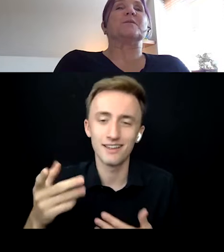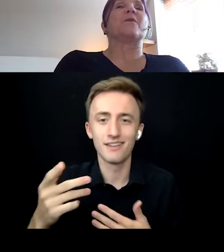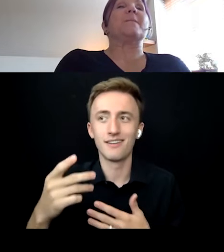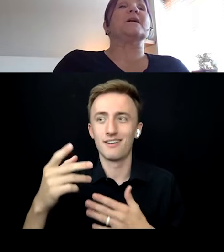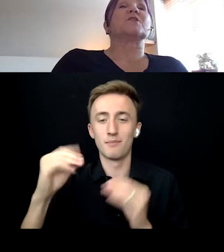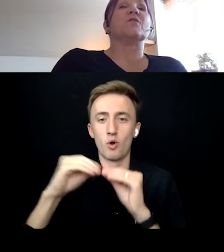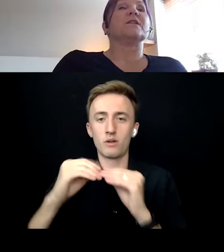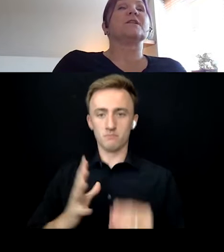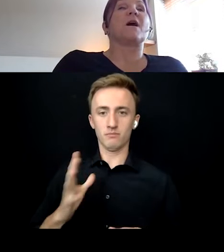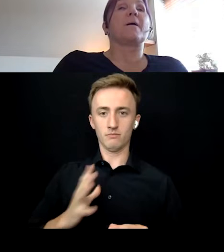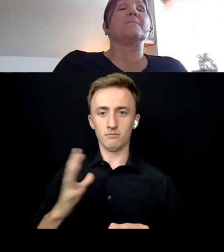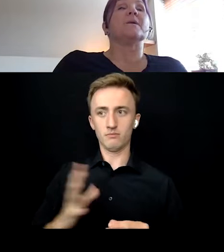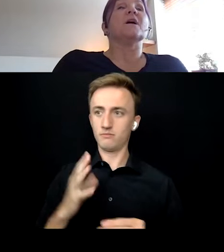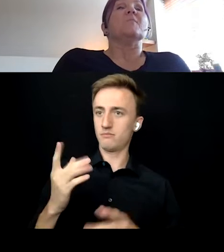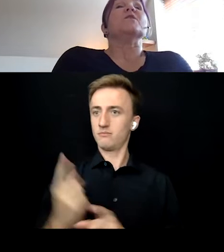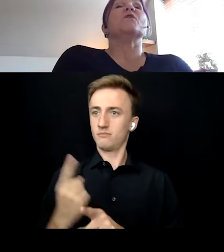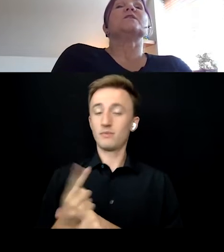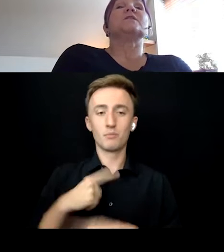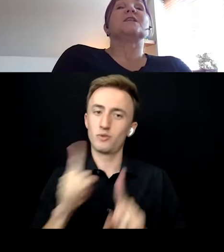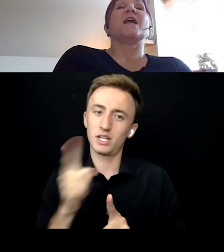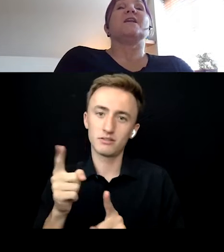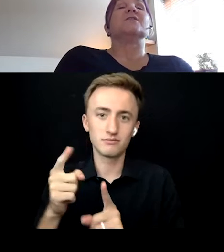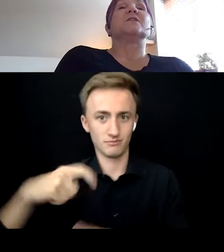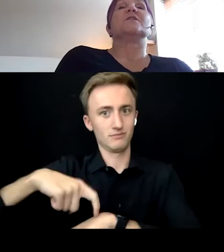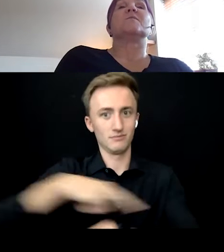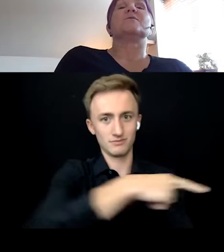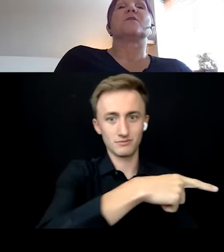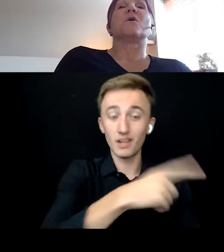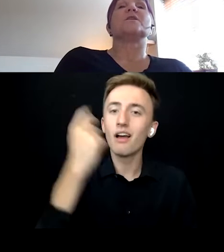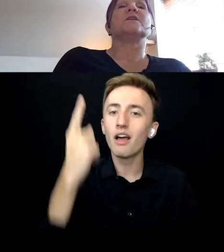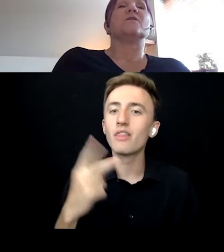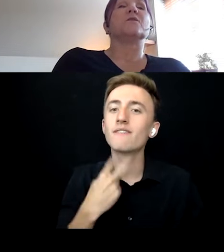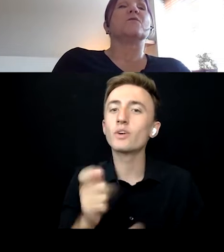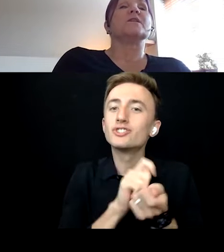but very much of its time, but the voice changed in terms of the quality of the voice